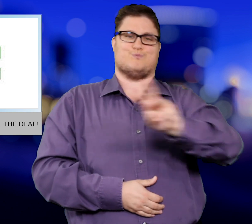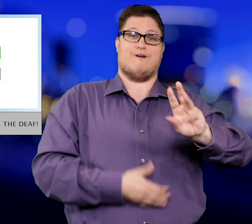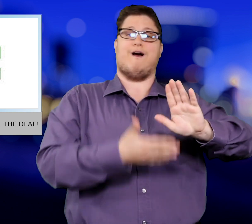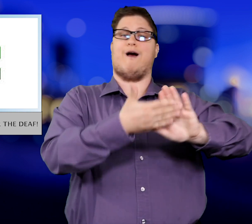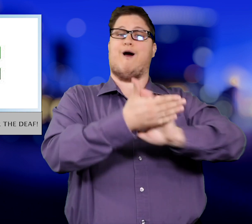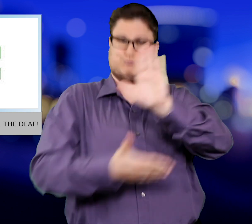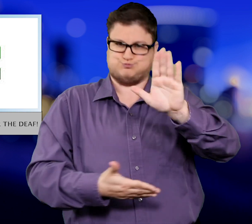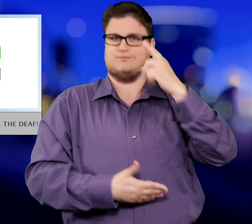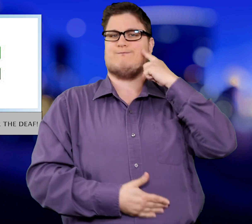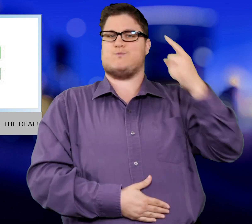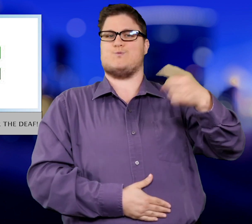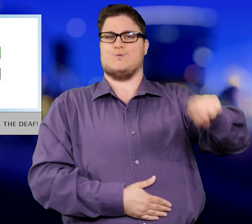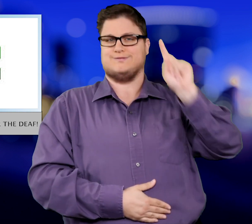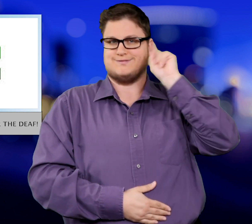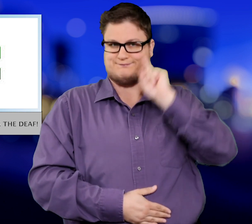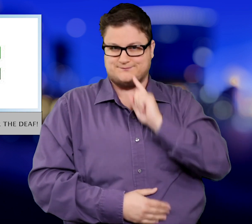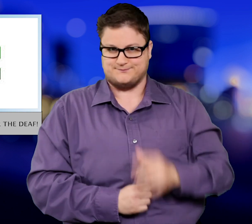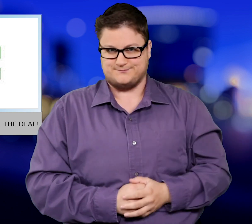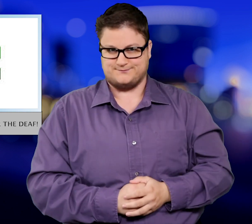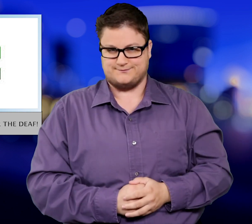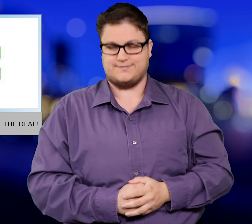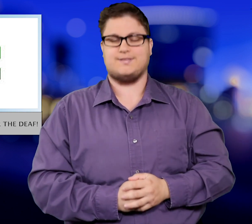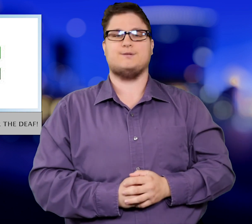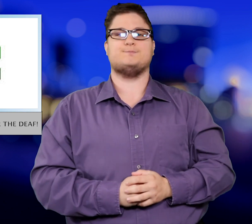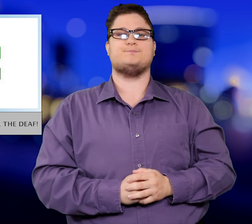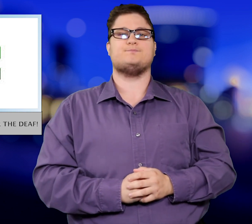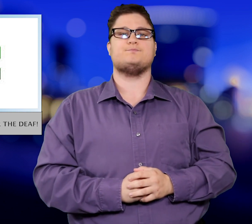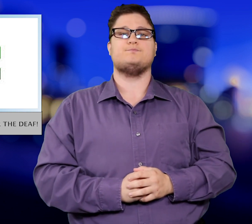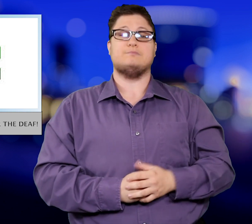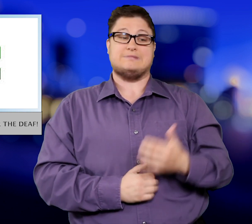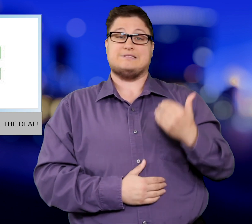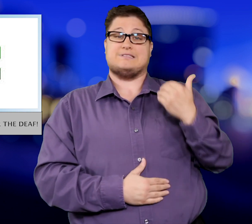West College for the Deaf.